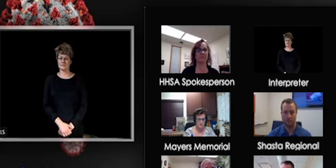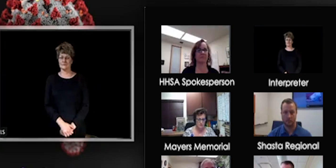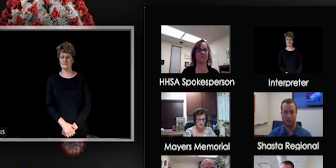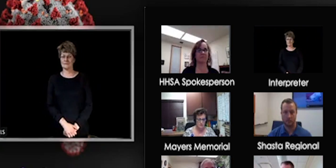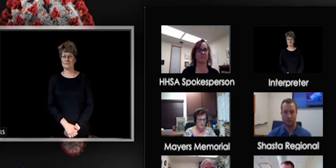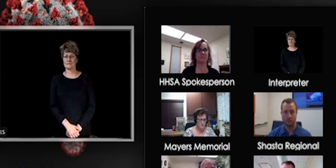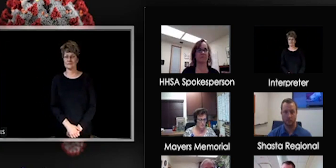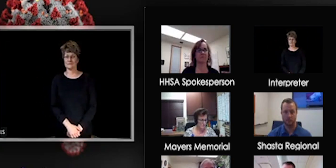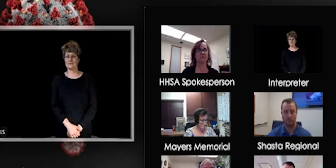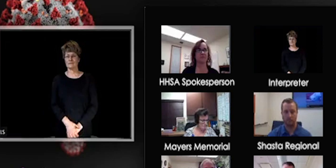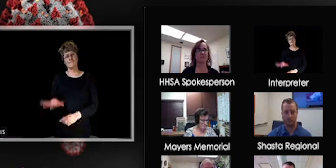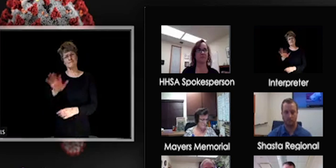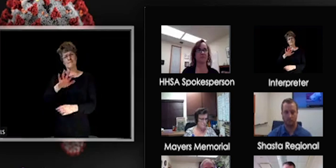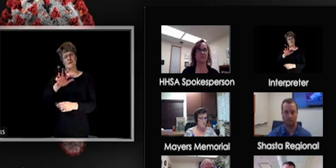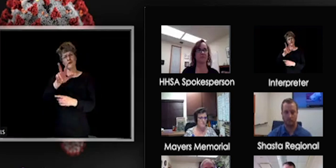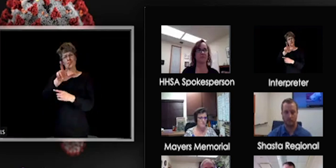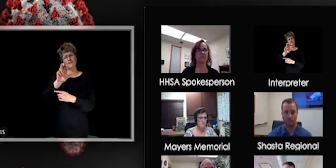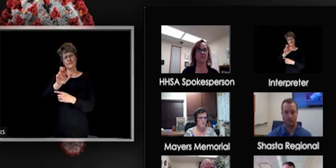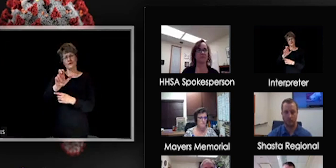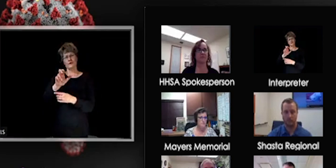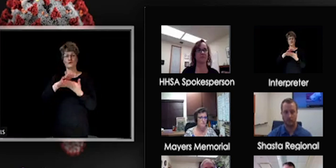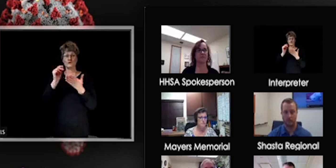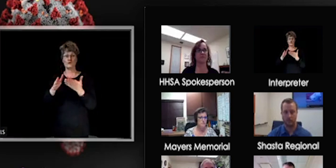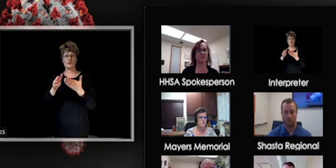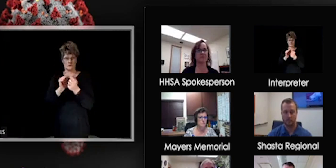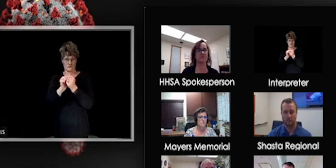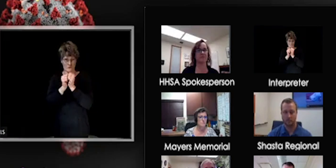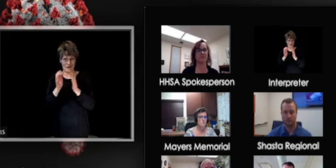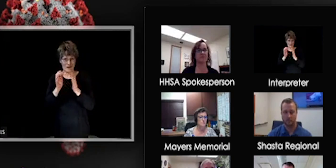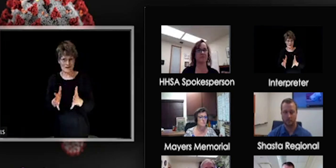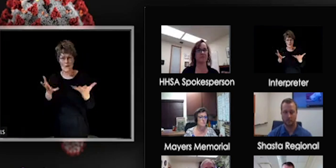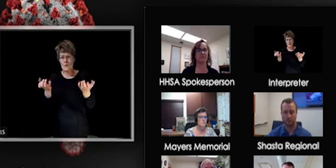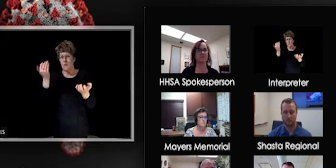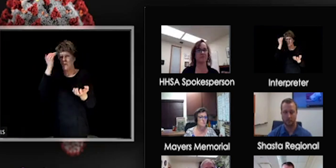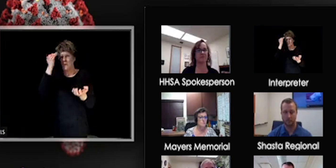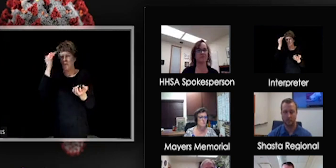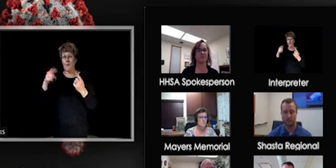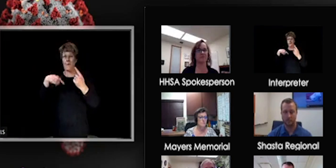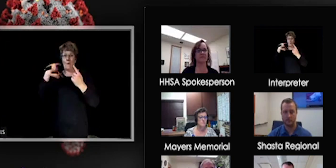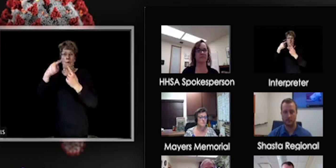around Shasta County that are wondering when they’re going to be able to have access